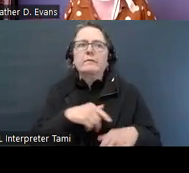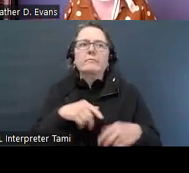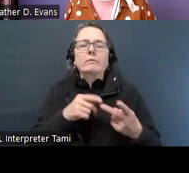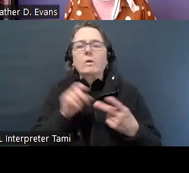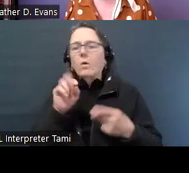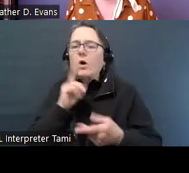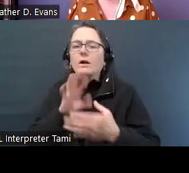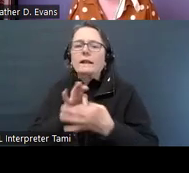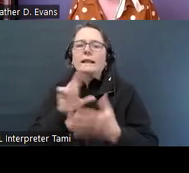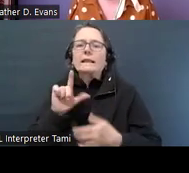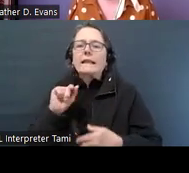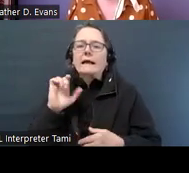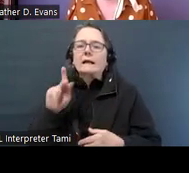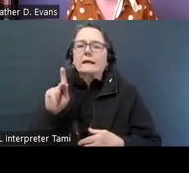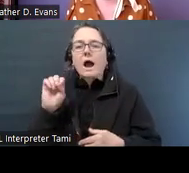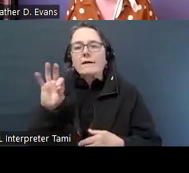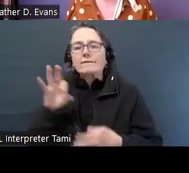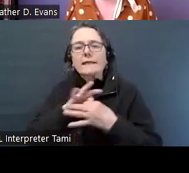as to be a lack of respect in seeing providers.